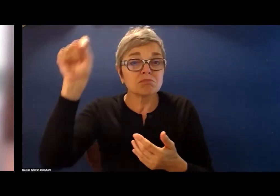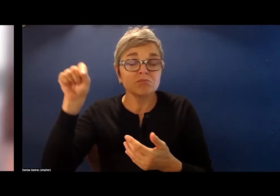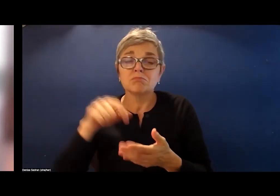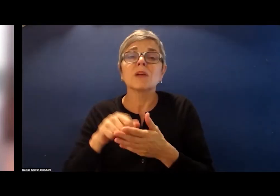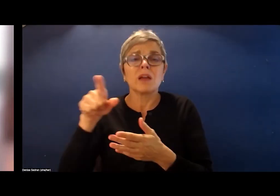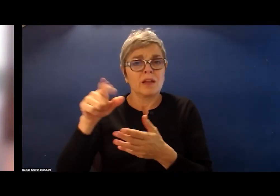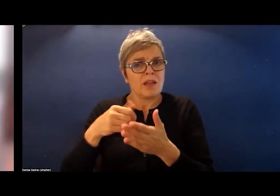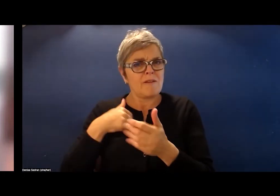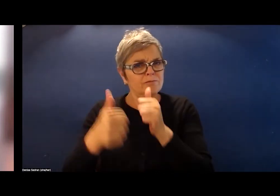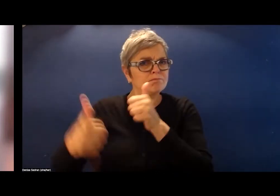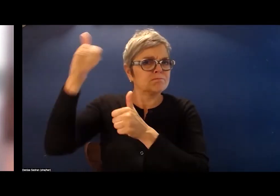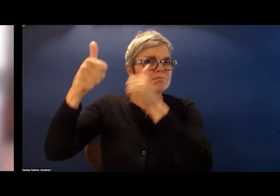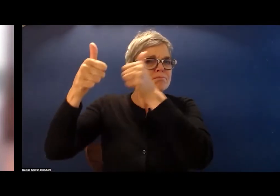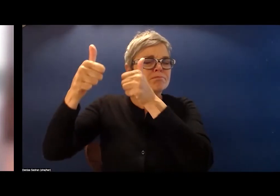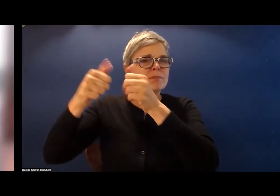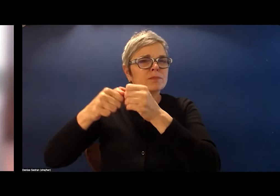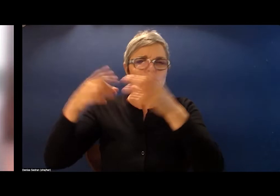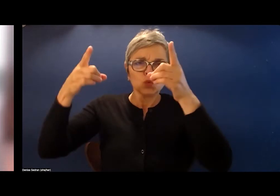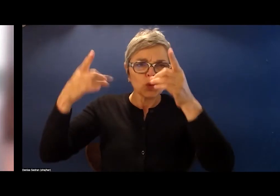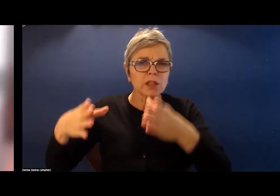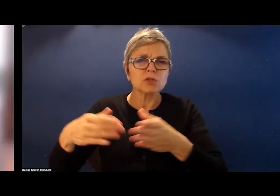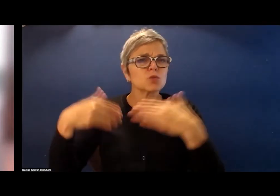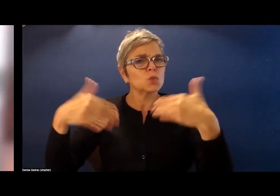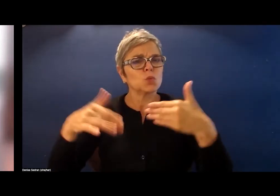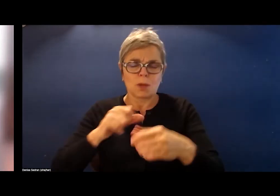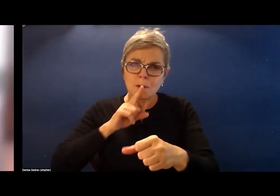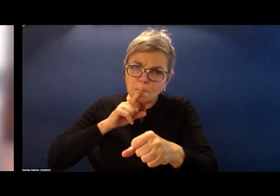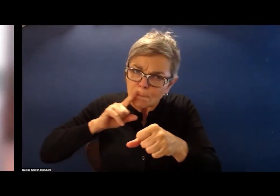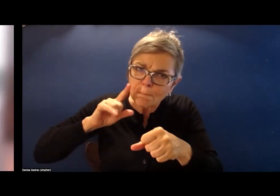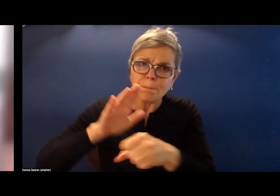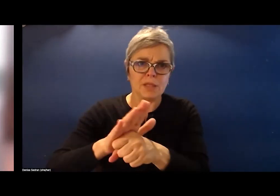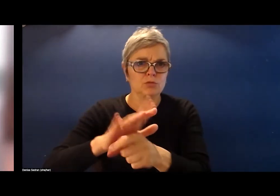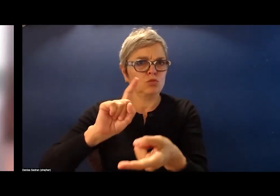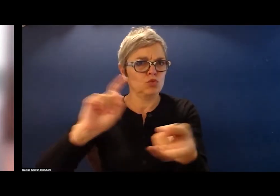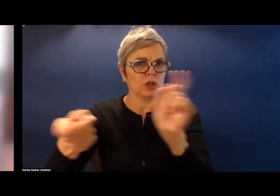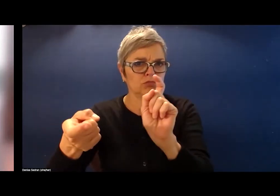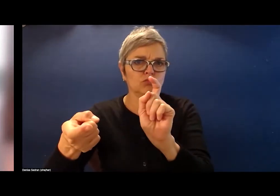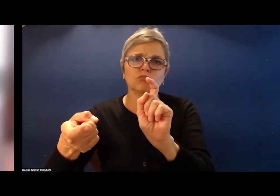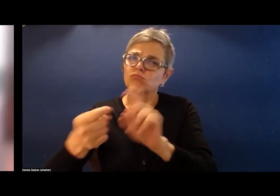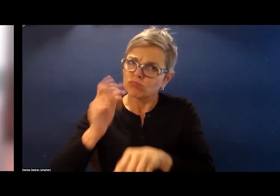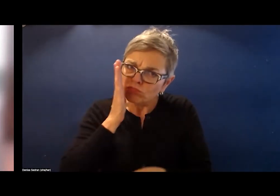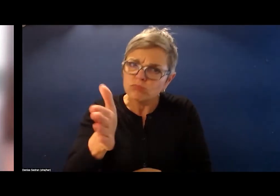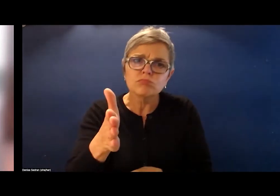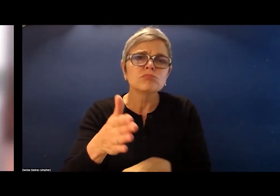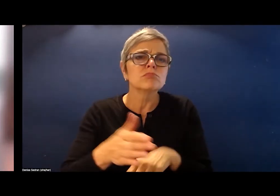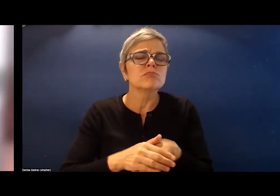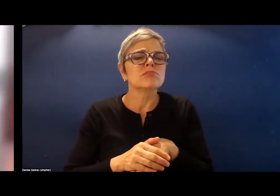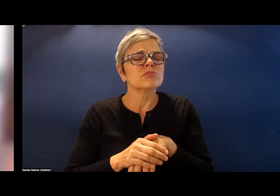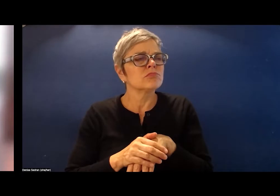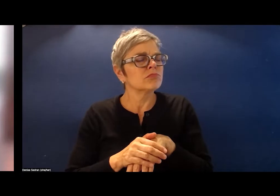directors who are very committed to the idea of change. And this institution has